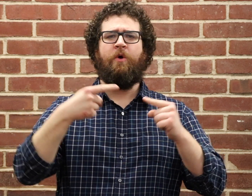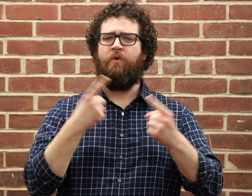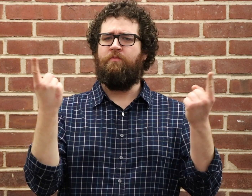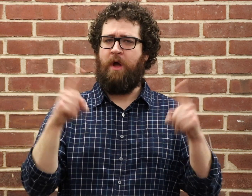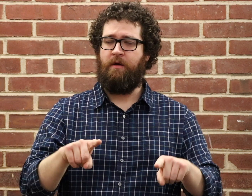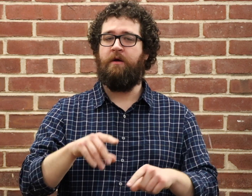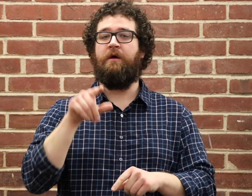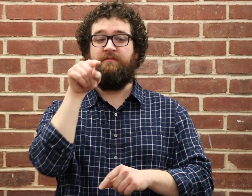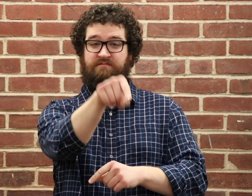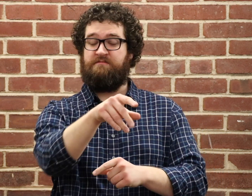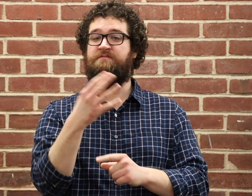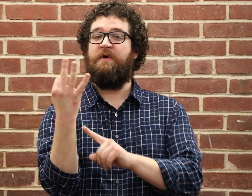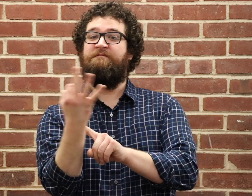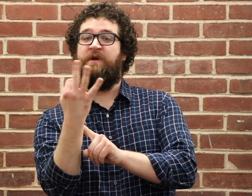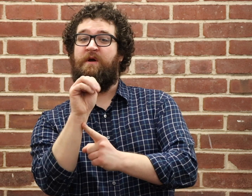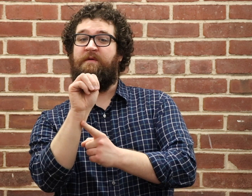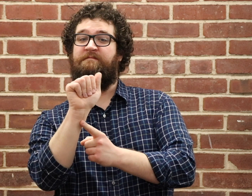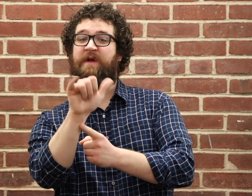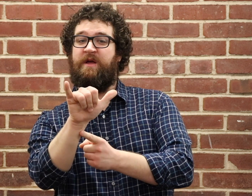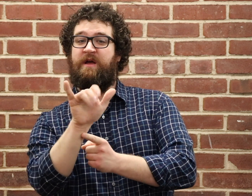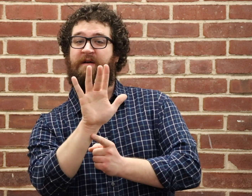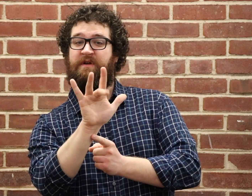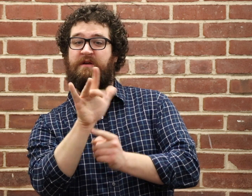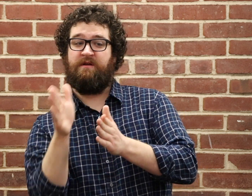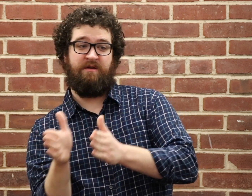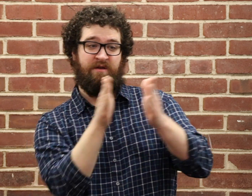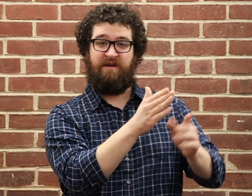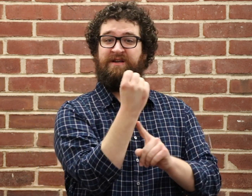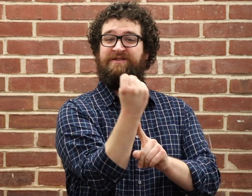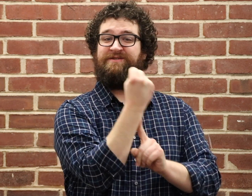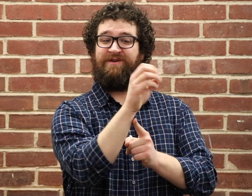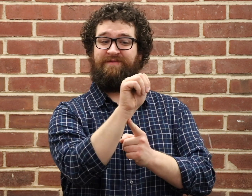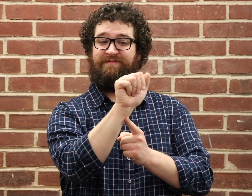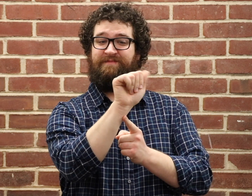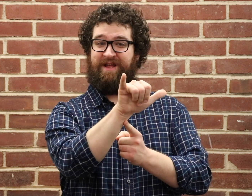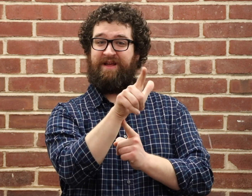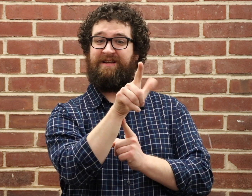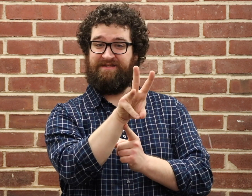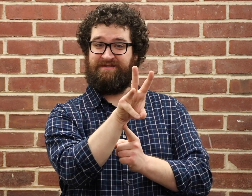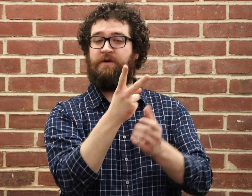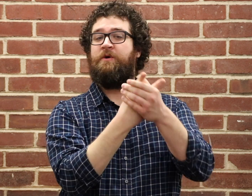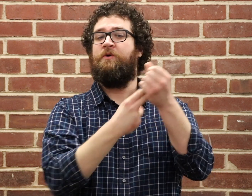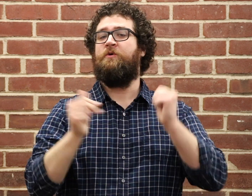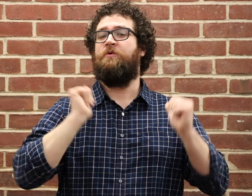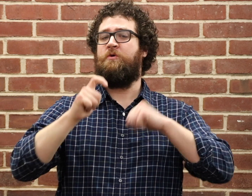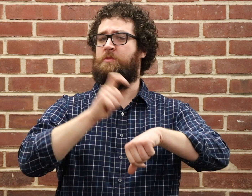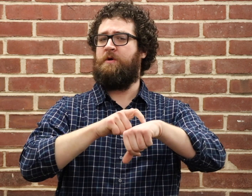it on Friday, May 25th and Saturday, May 26th. The show begins at seven o'clock both